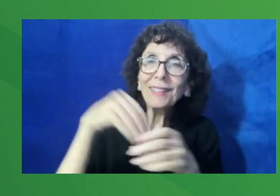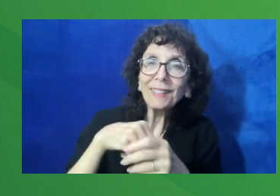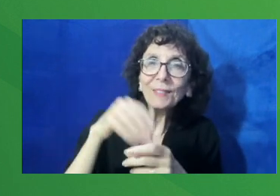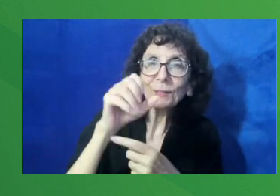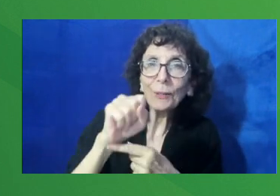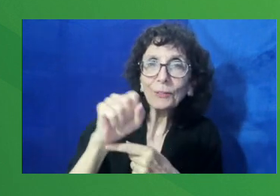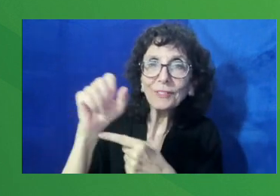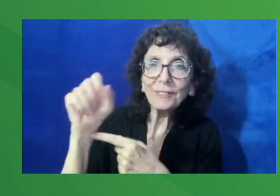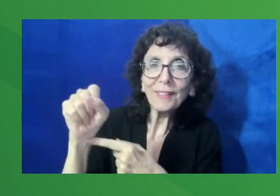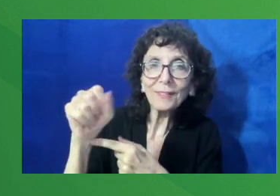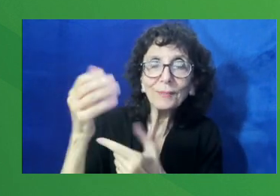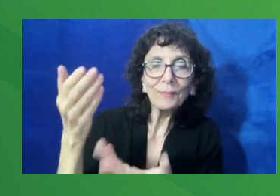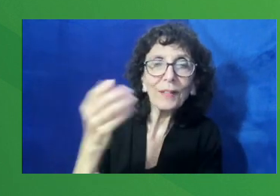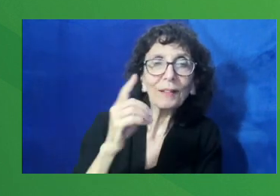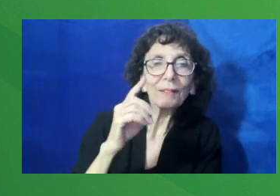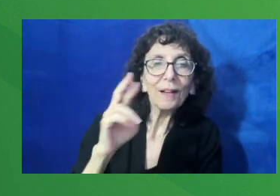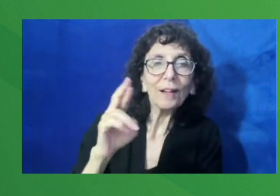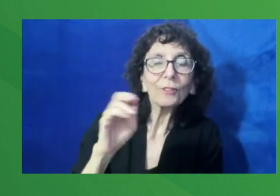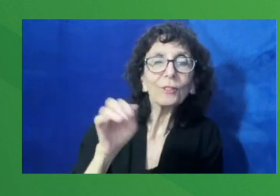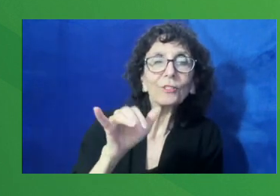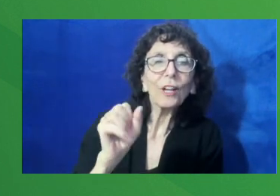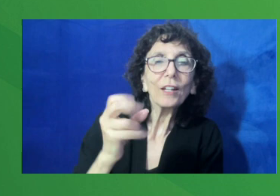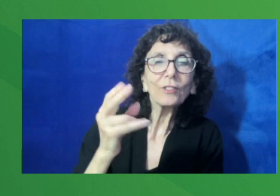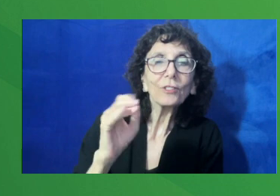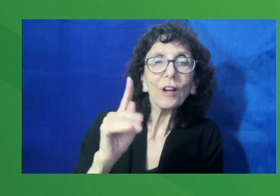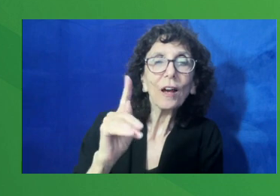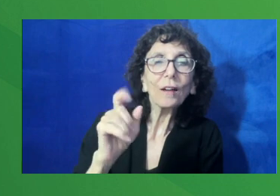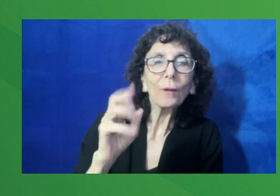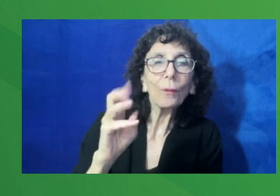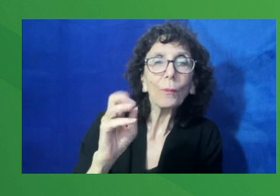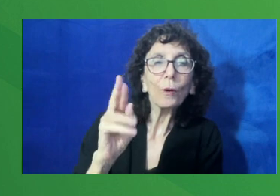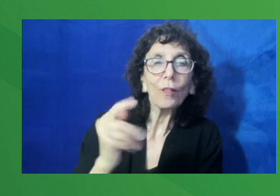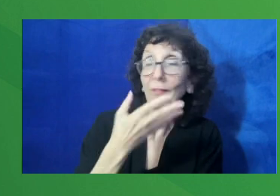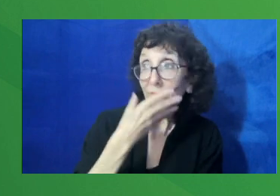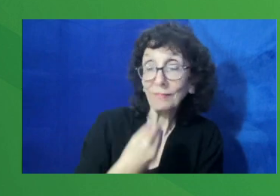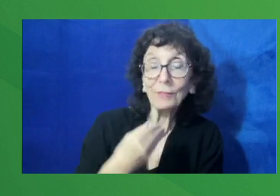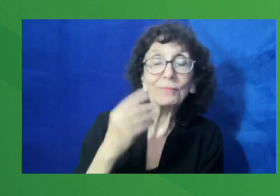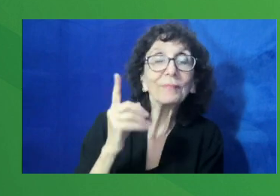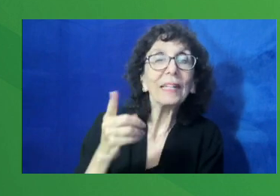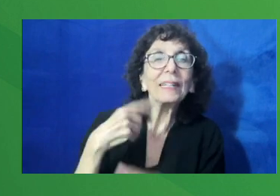invite Dr Jay Shuttleworth as our next presenter. He teaches social studies methodology and research